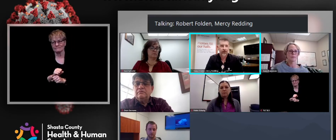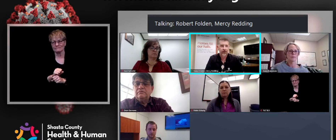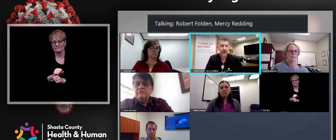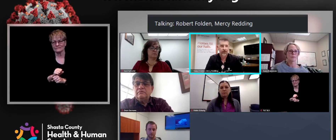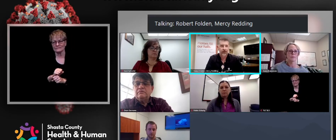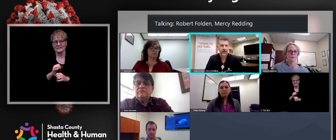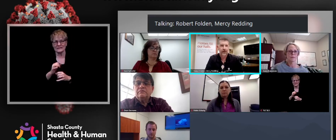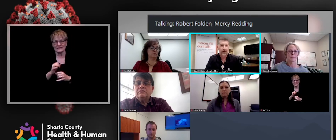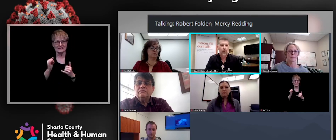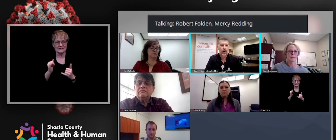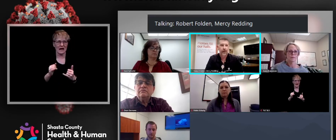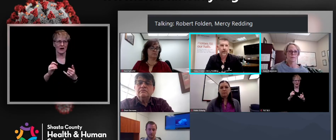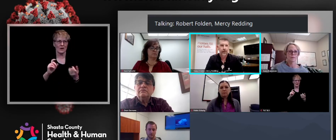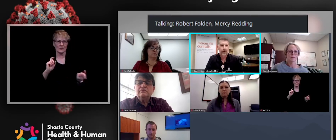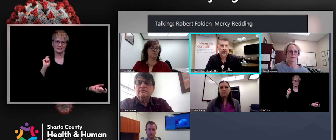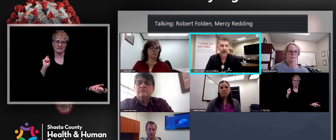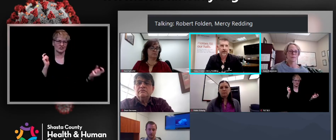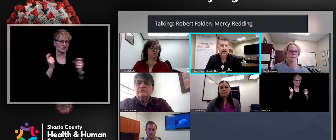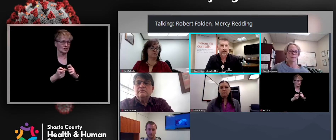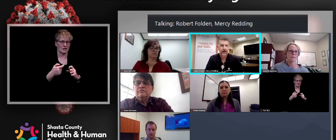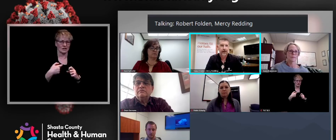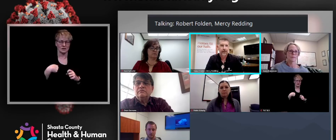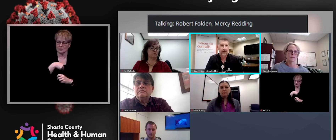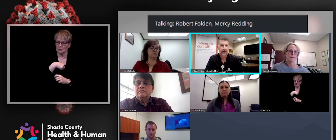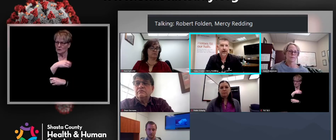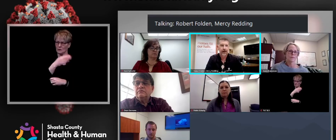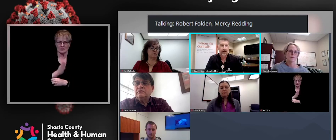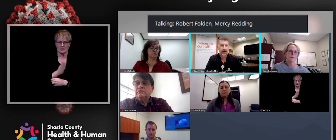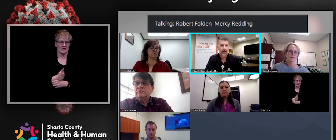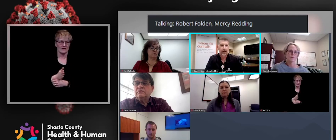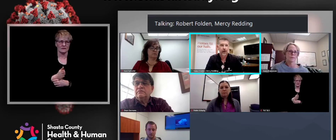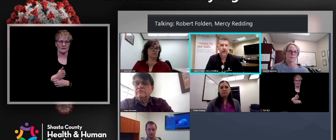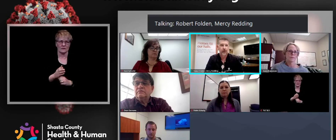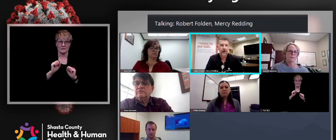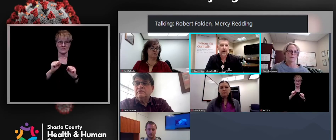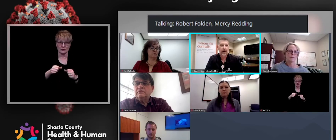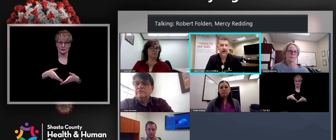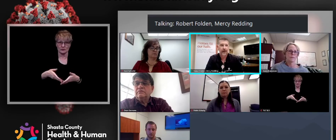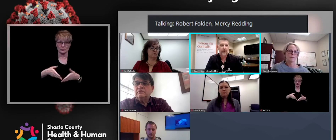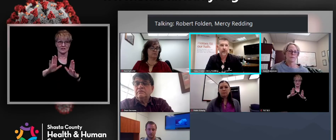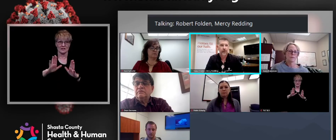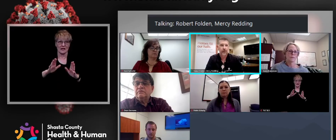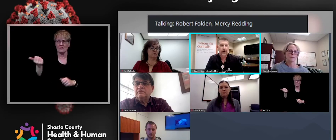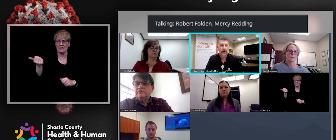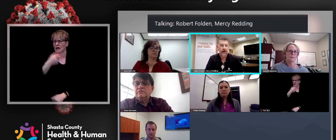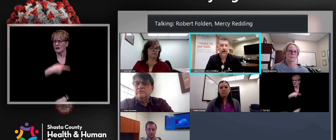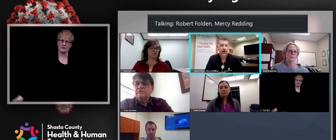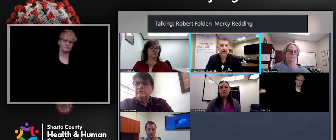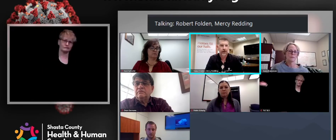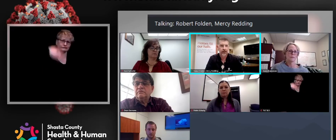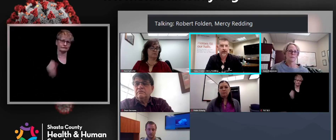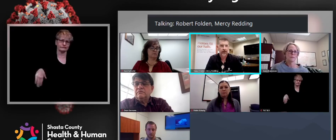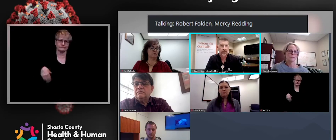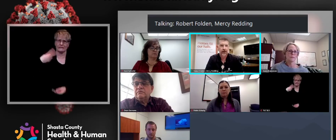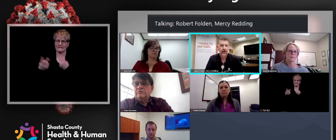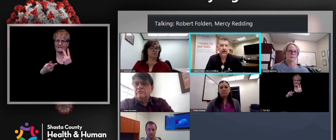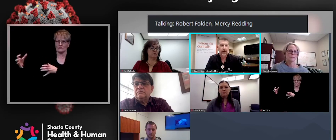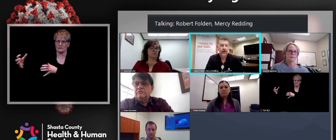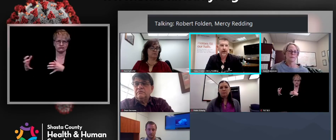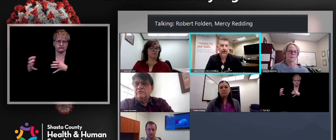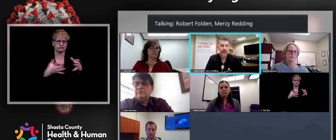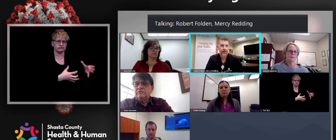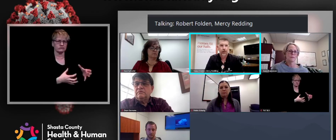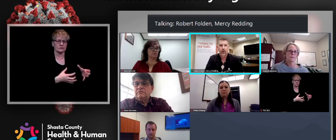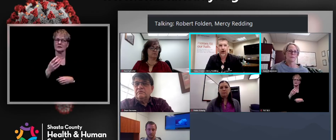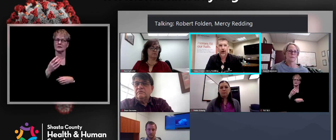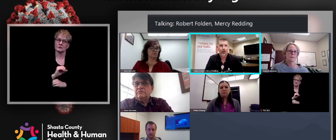return to just the wide open space. But I think once we get back to a lower tier and we're not